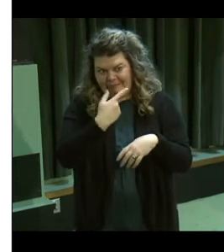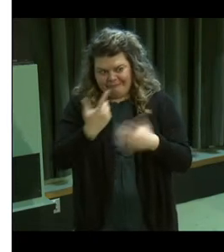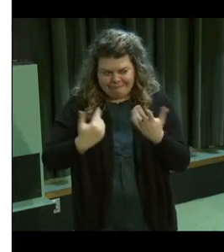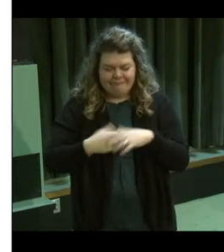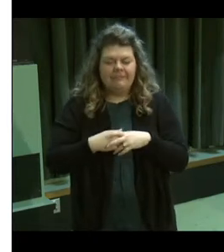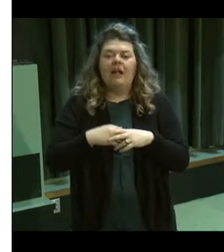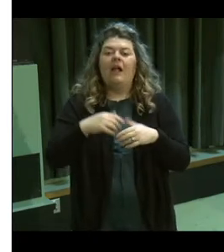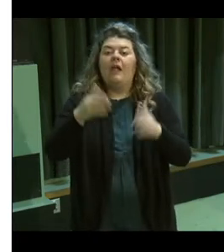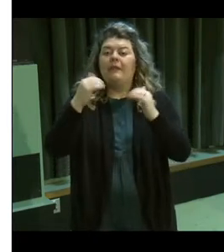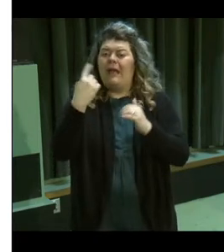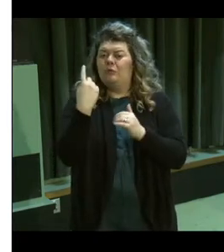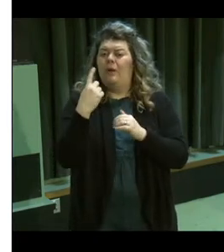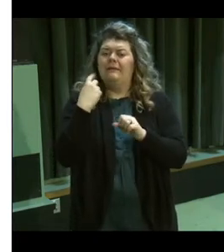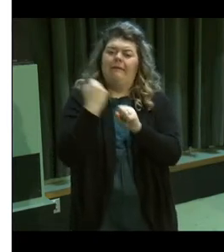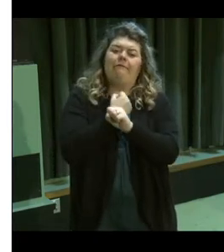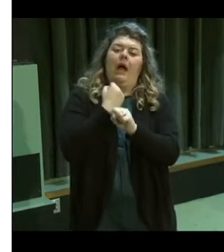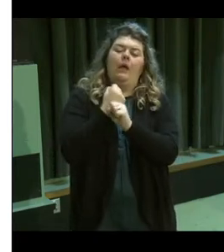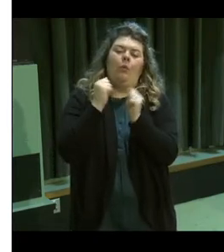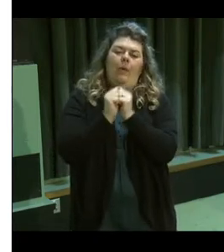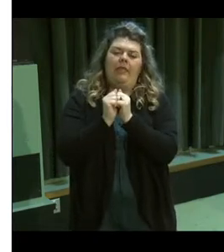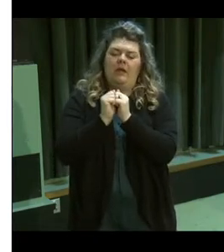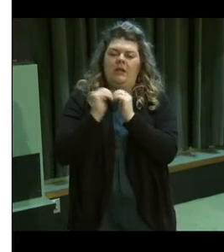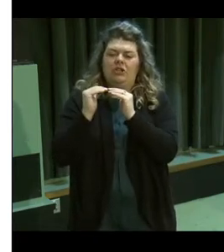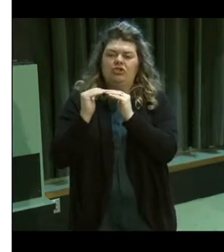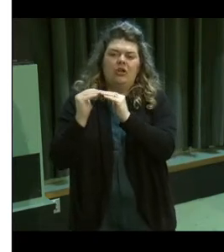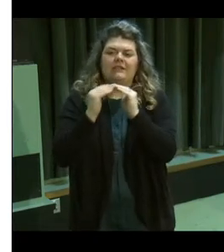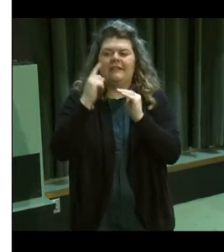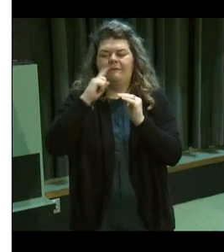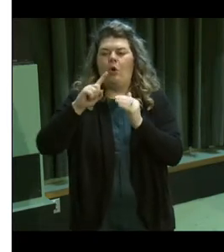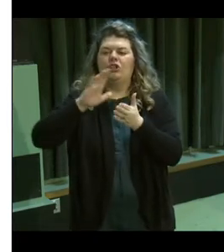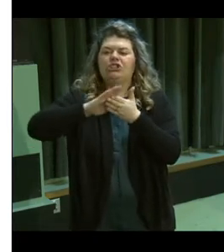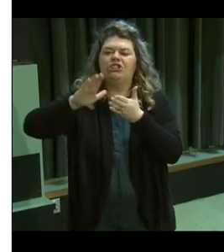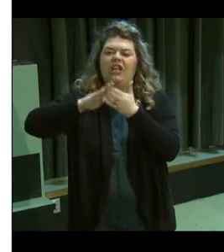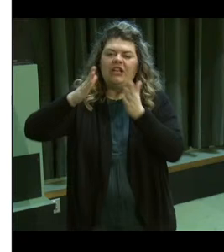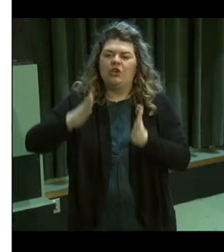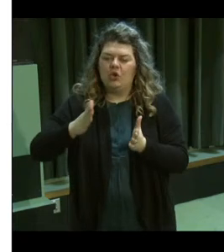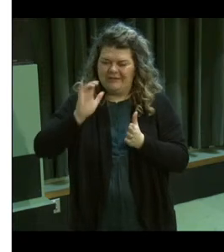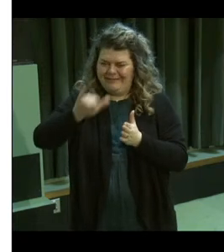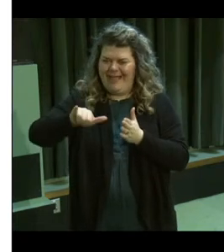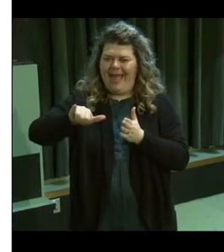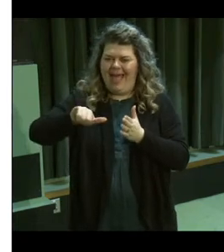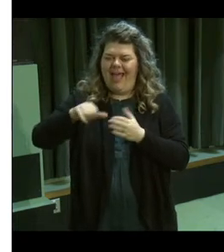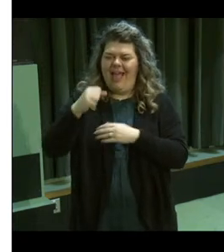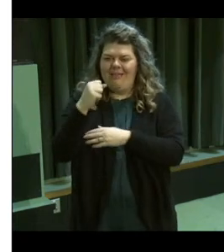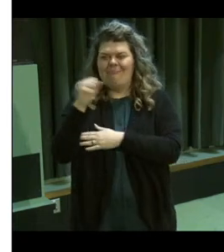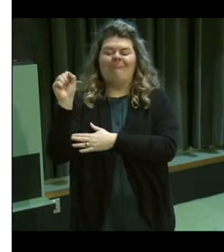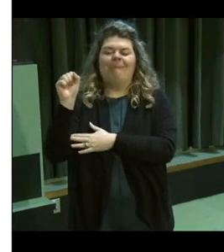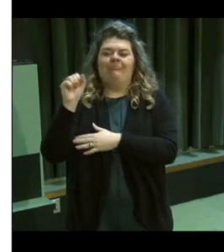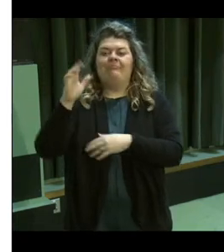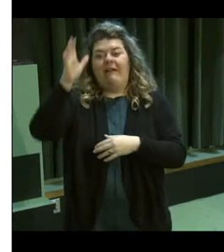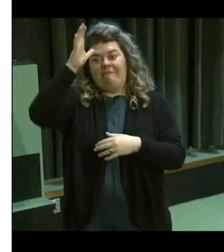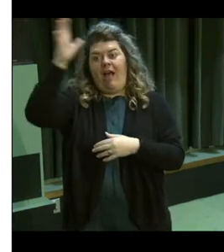was, a fight with the justice